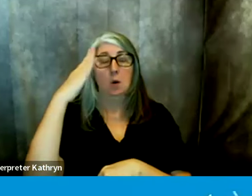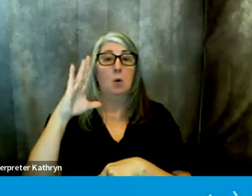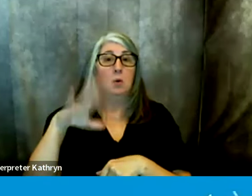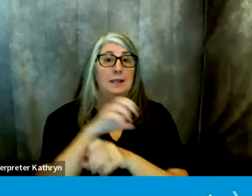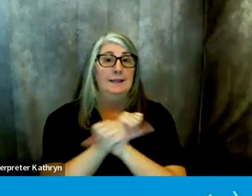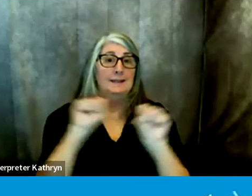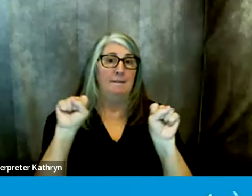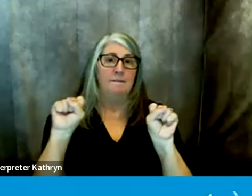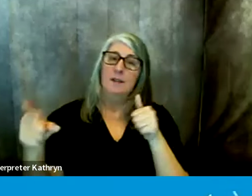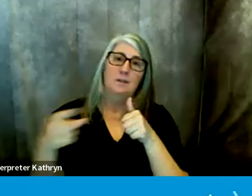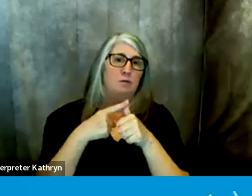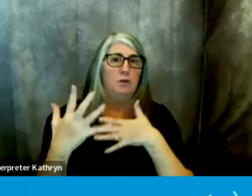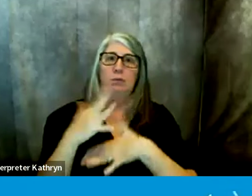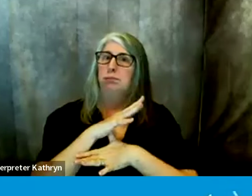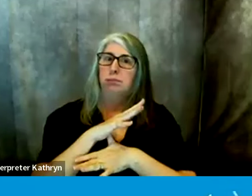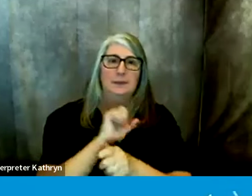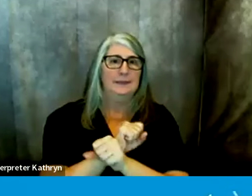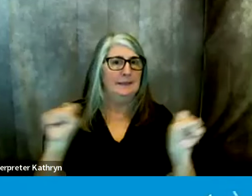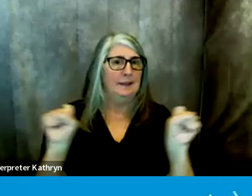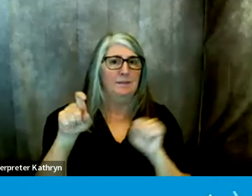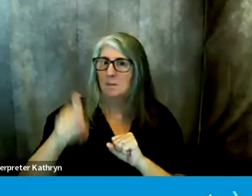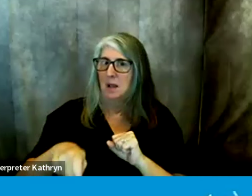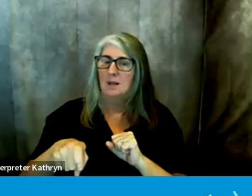That's critical points one through a hundred.